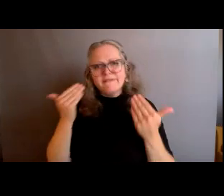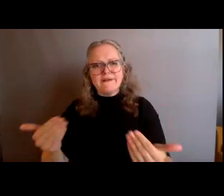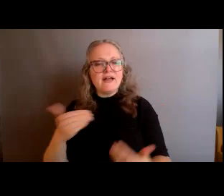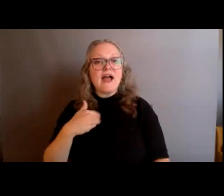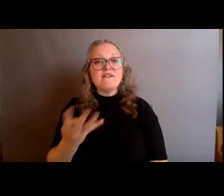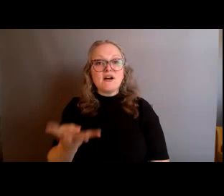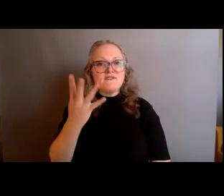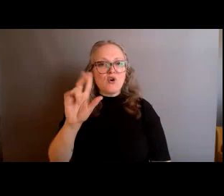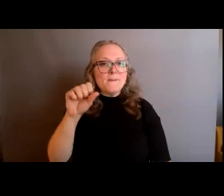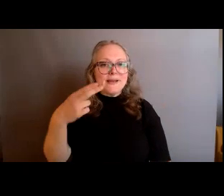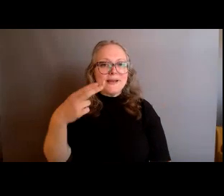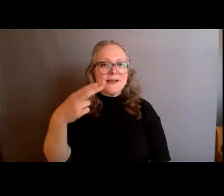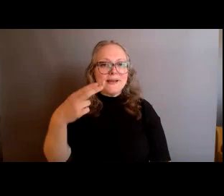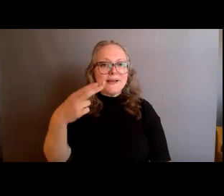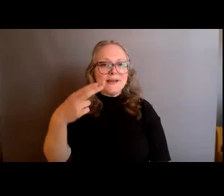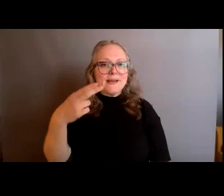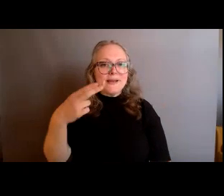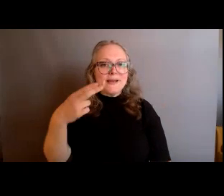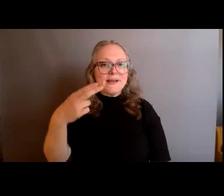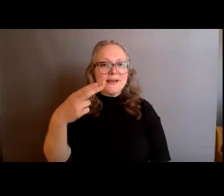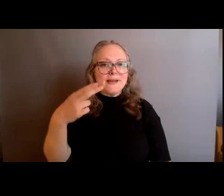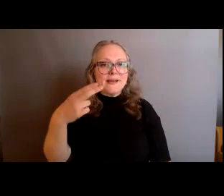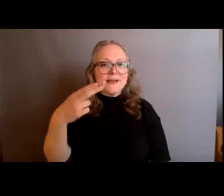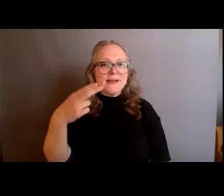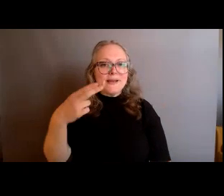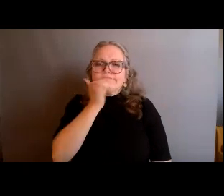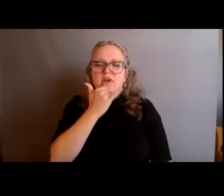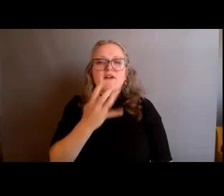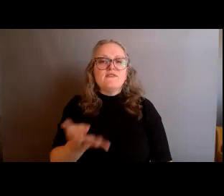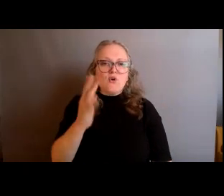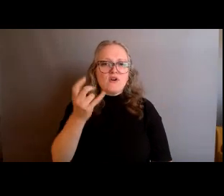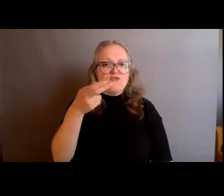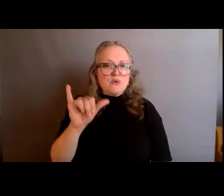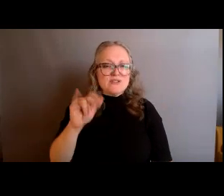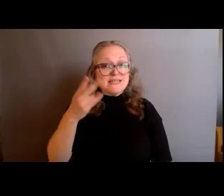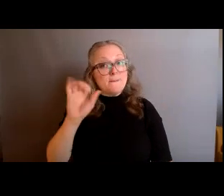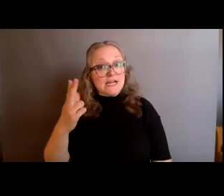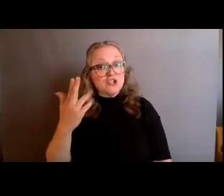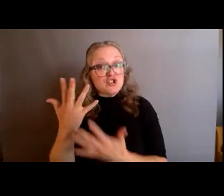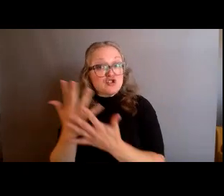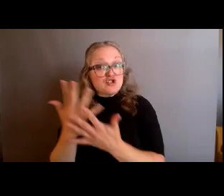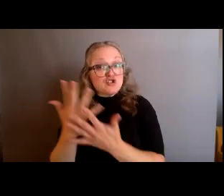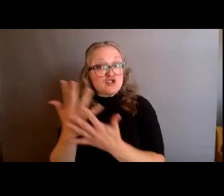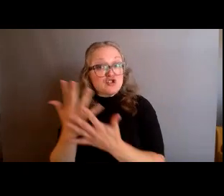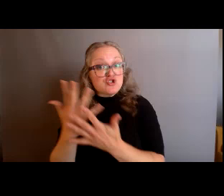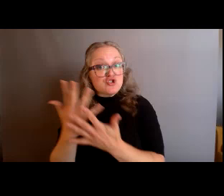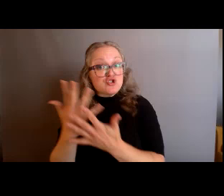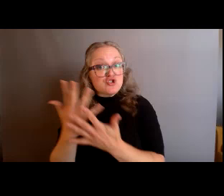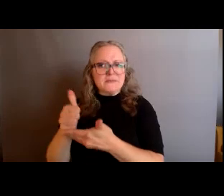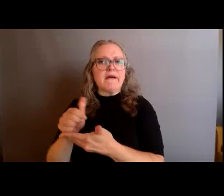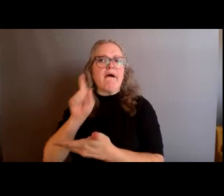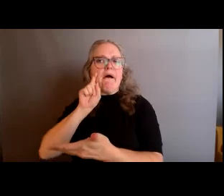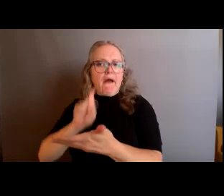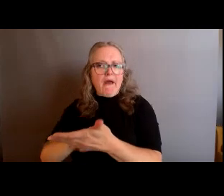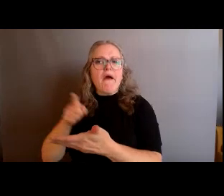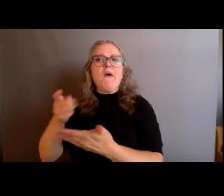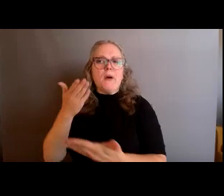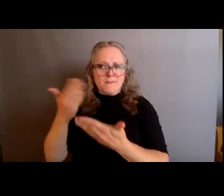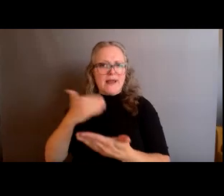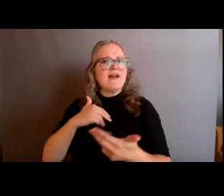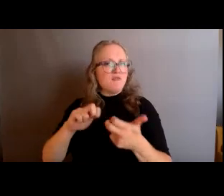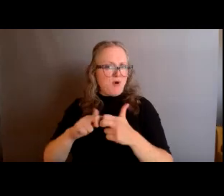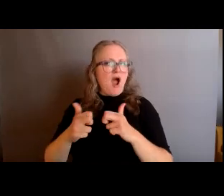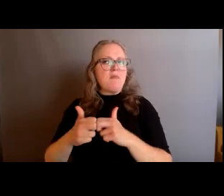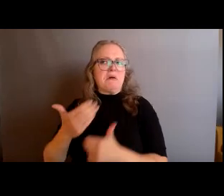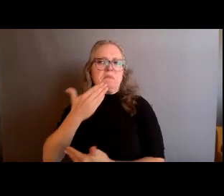a four tone, 4 frequency pitch screening, but it tells us that they may have some problems.